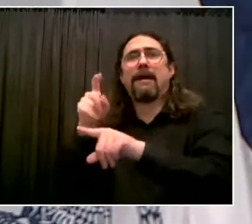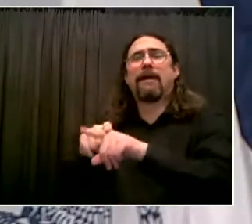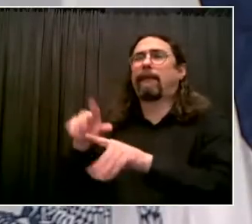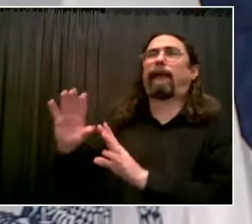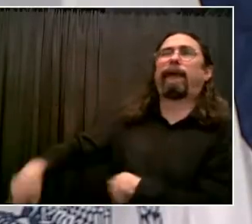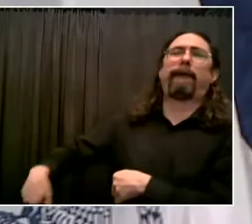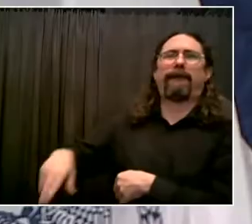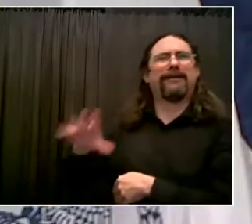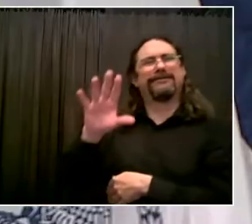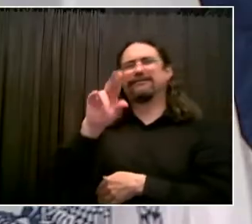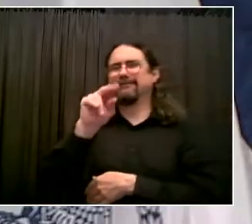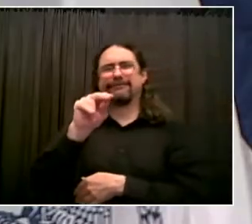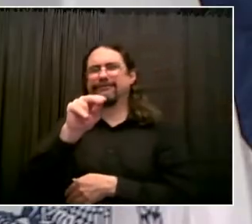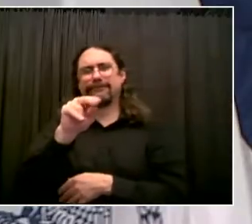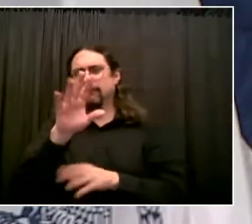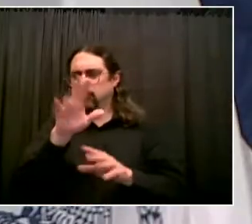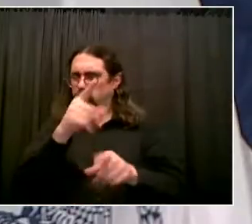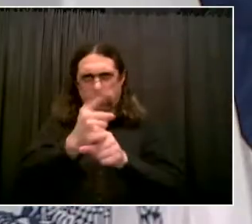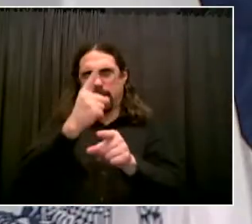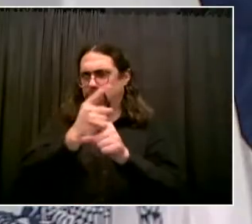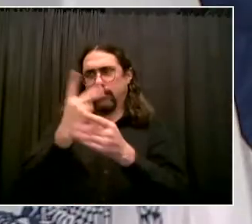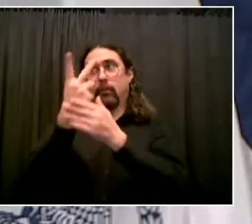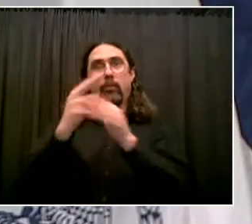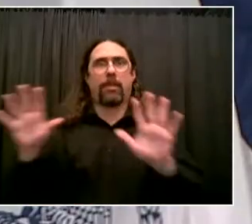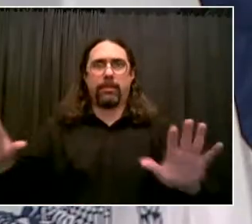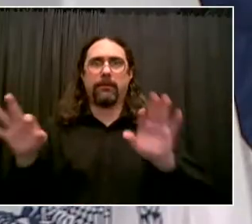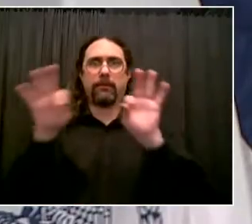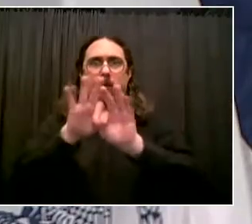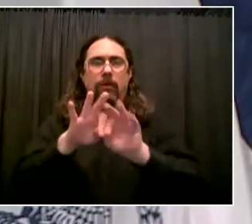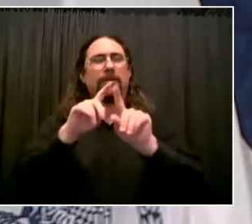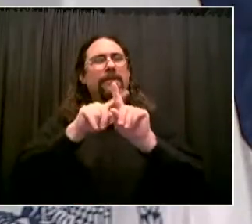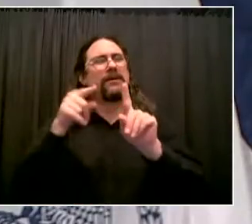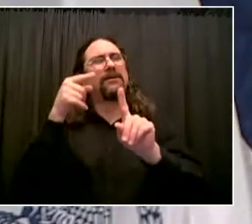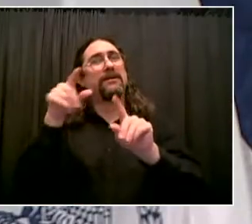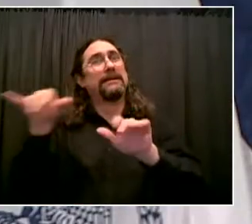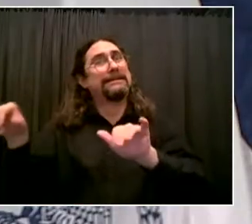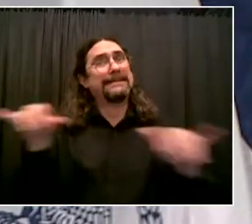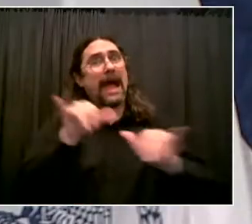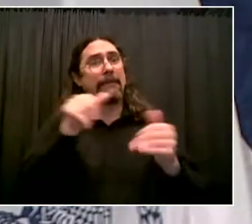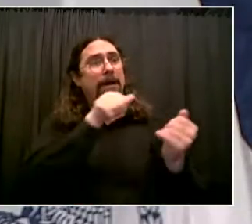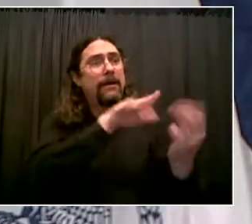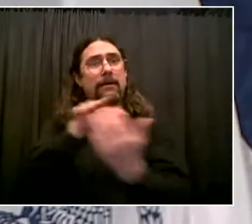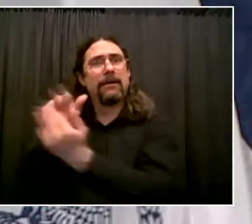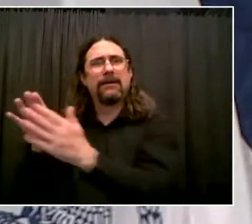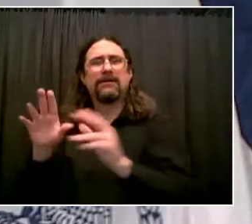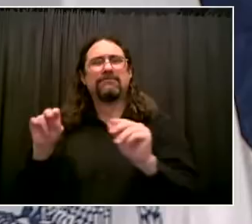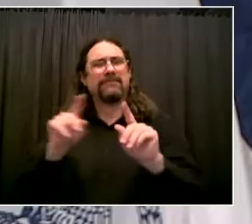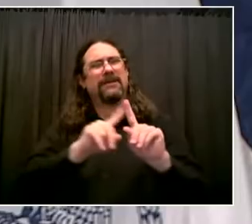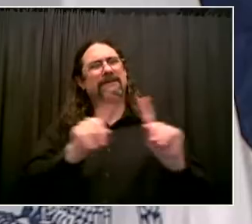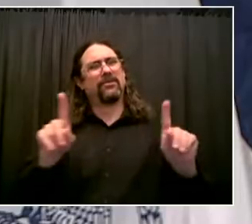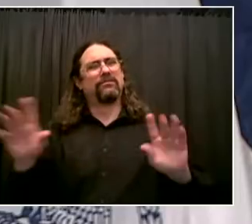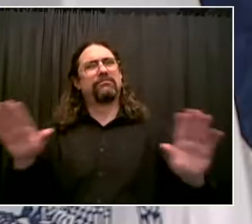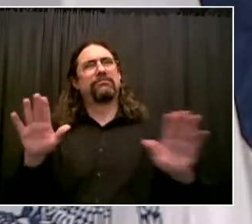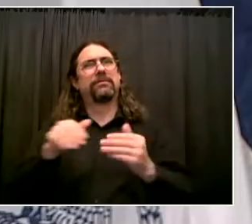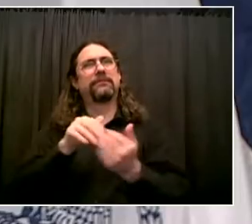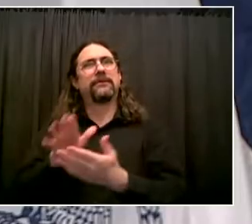THE FIRST TIME USING A GUN OR SOMEONE WHO IS USED TO GUN MULTIPLE TIMES. WE HAVE TO GET OUT BOTH.